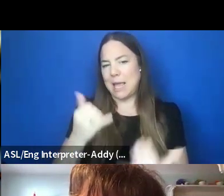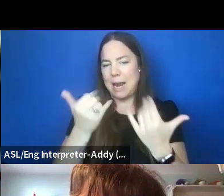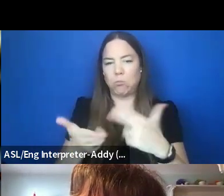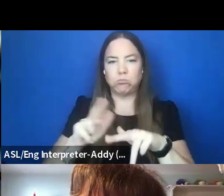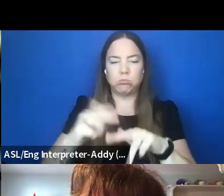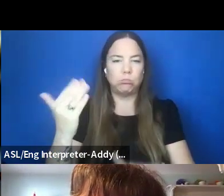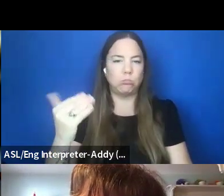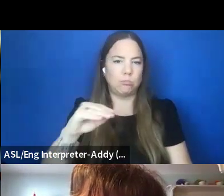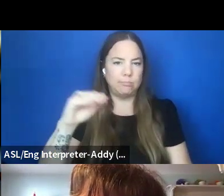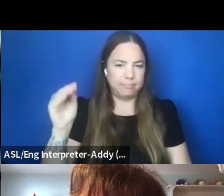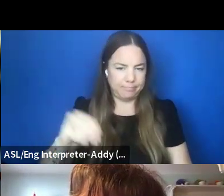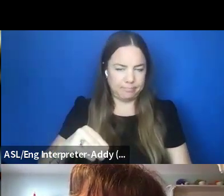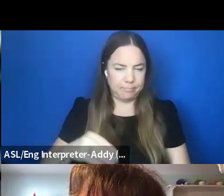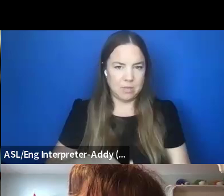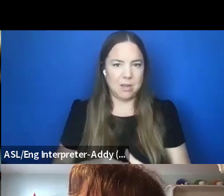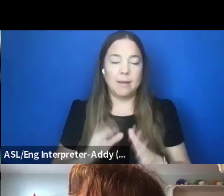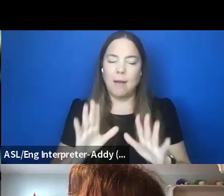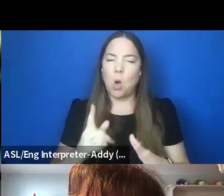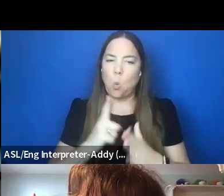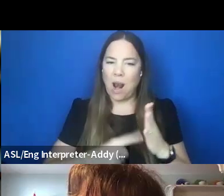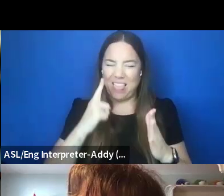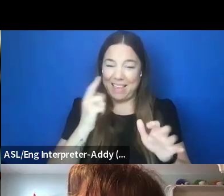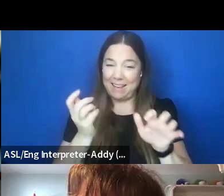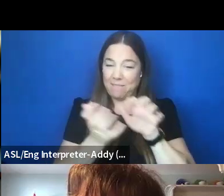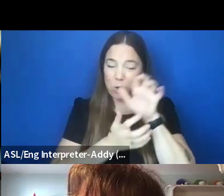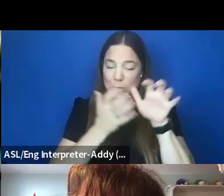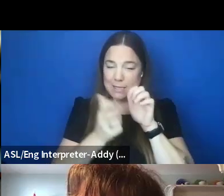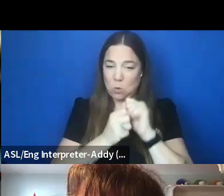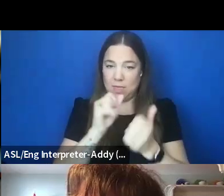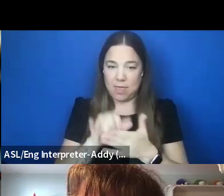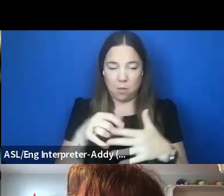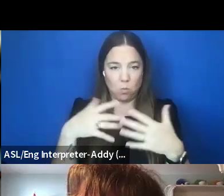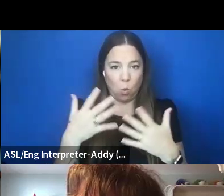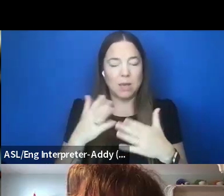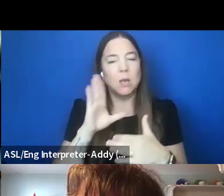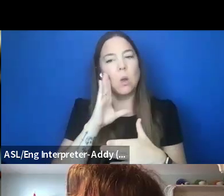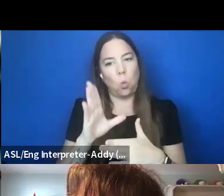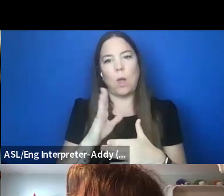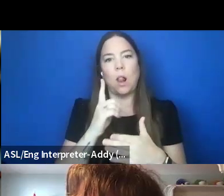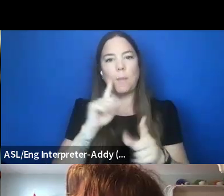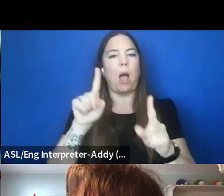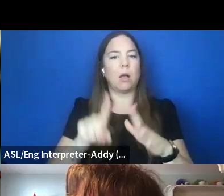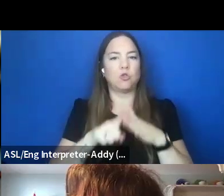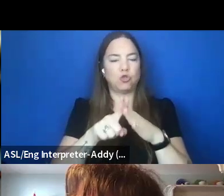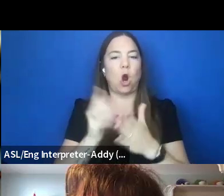Brooke Wilson: However, I think what's confusing in all of that is, it will go into effect for part B. Funds